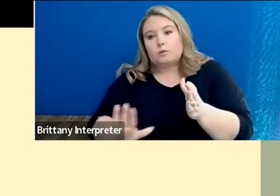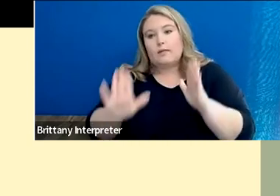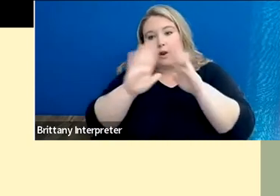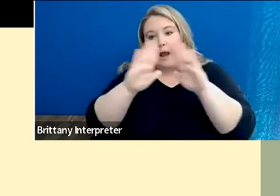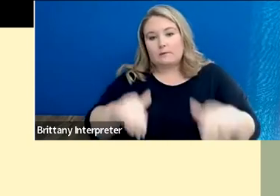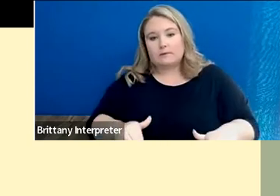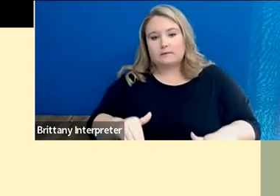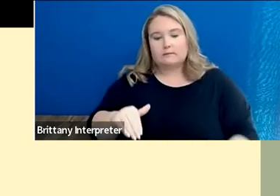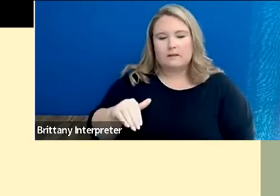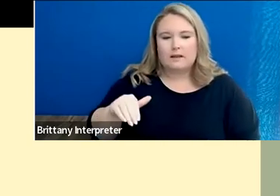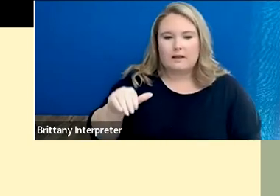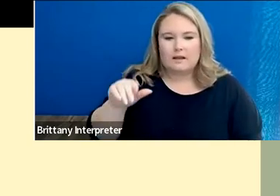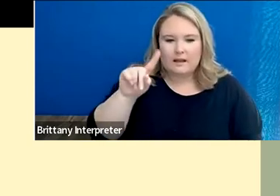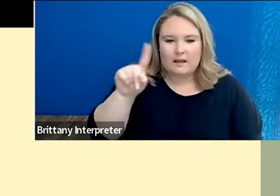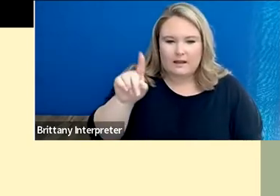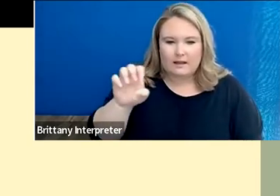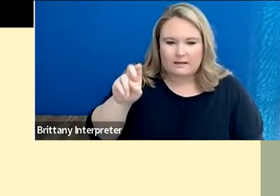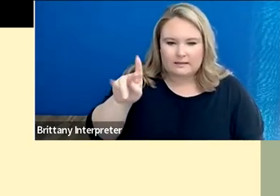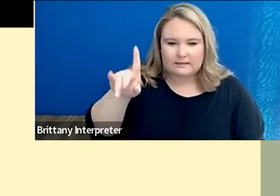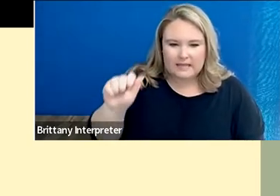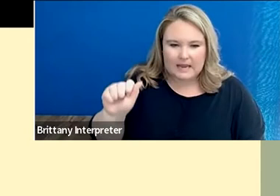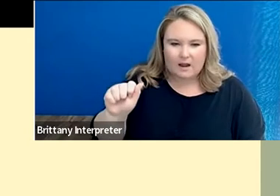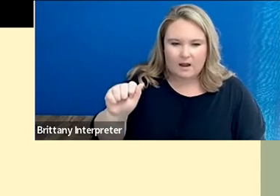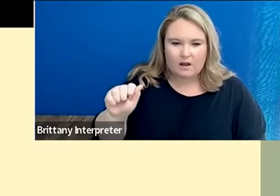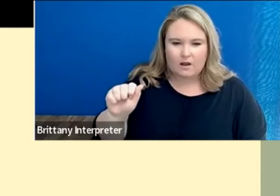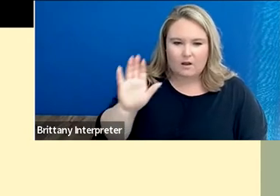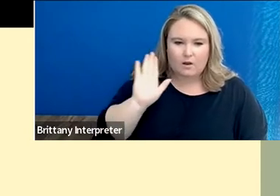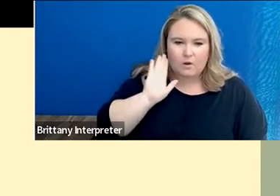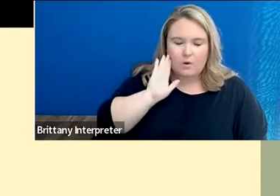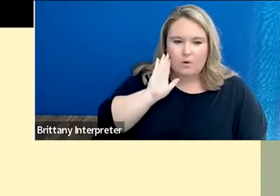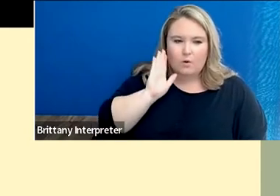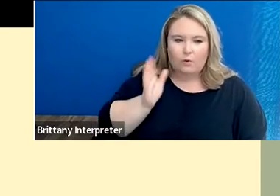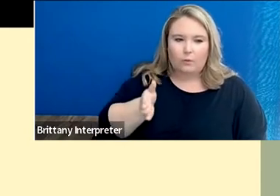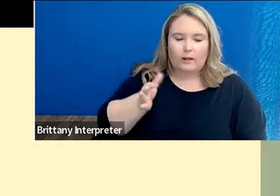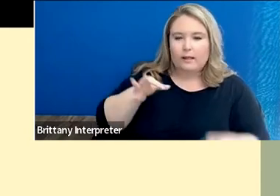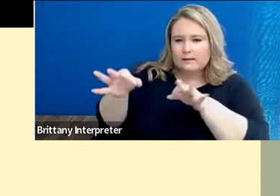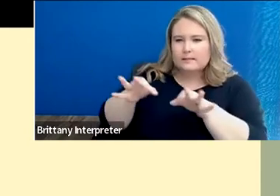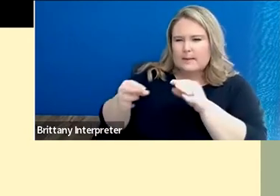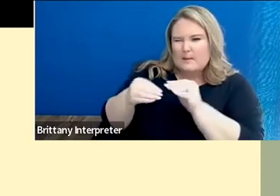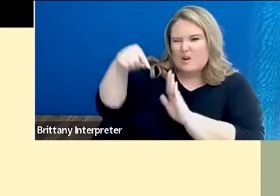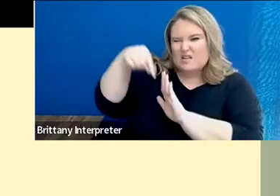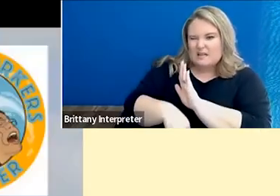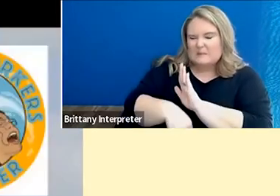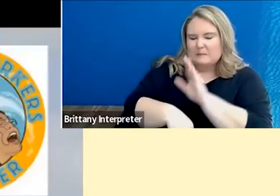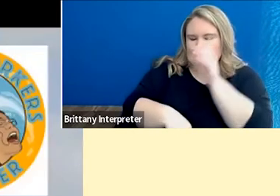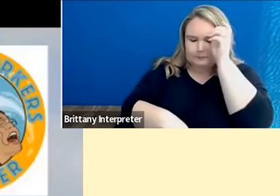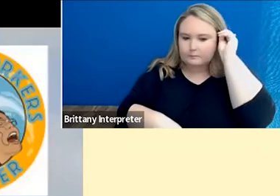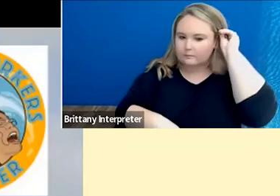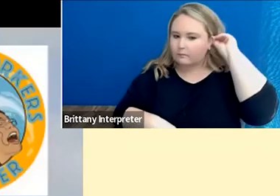on these statistics and give you more context for you. So I'm actually gonna let her take over